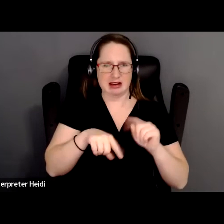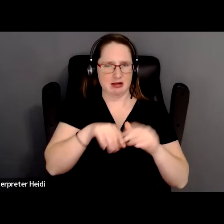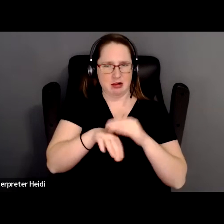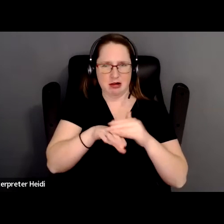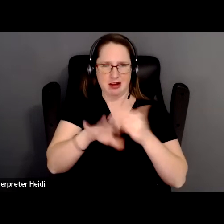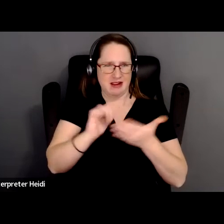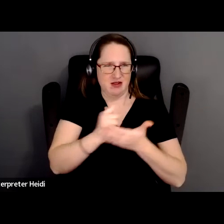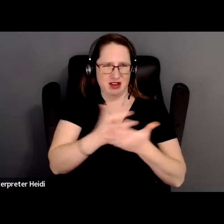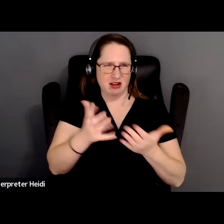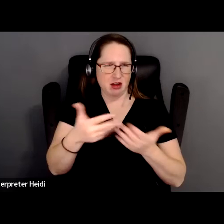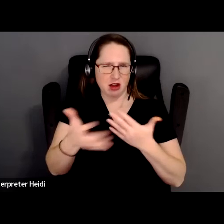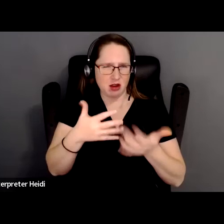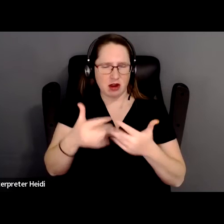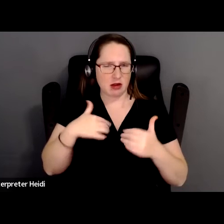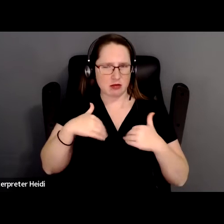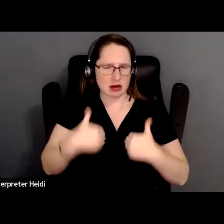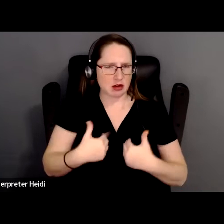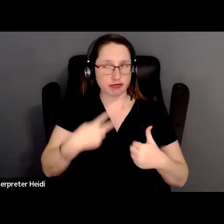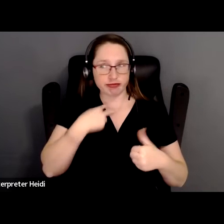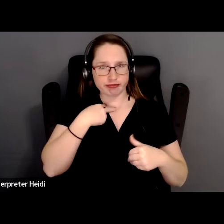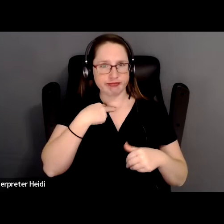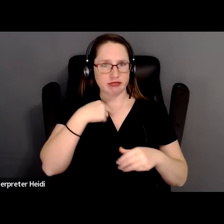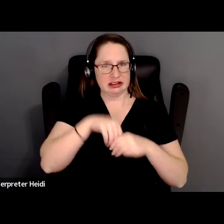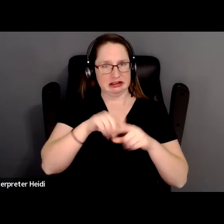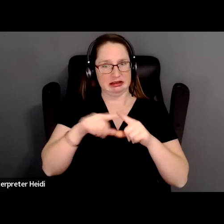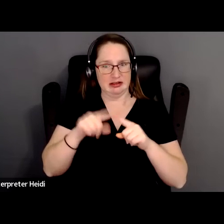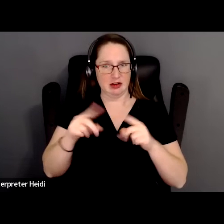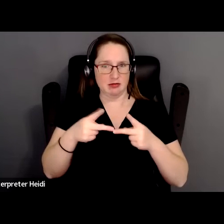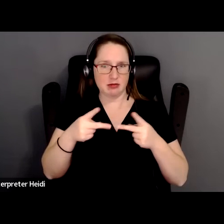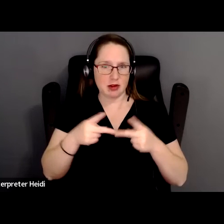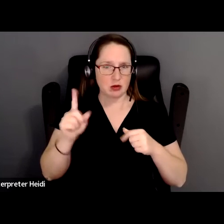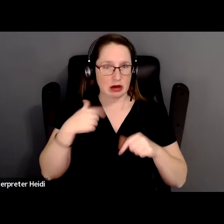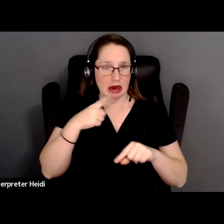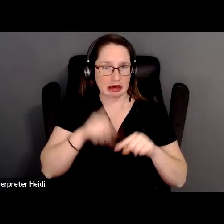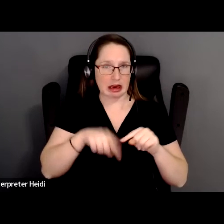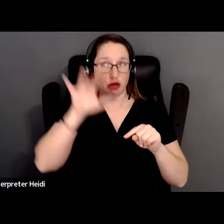anyway, and I'm tired of getting stuck in different places where I can't reach things or